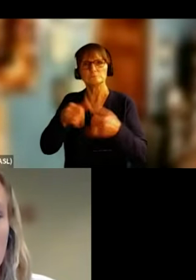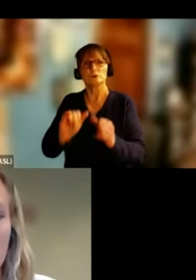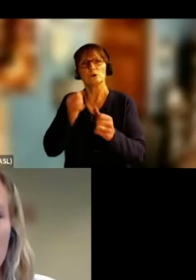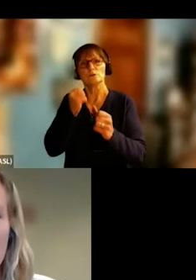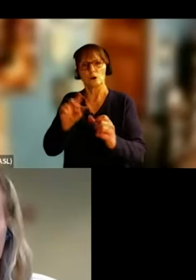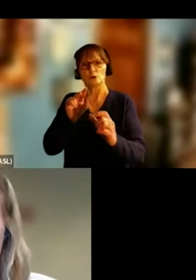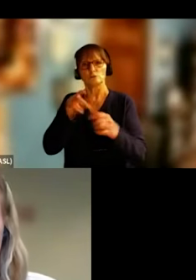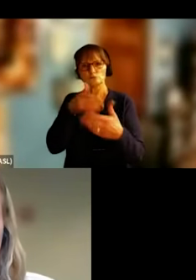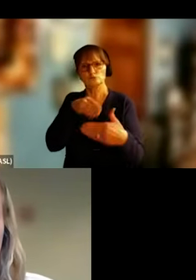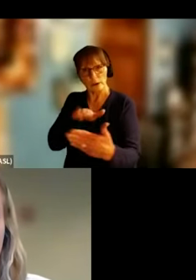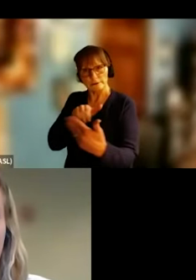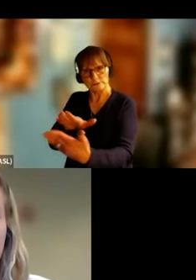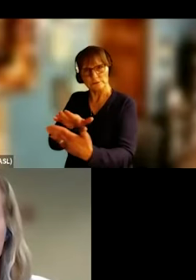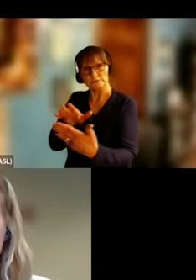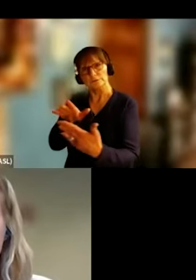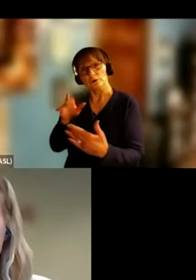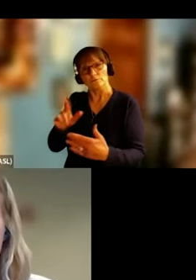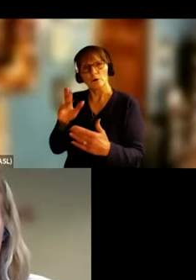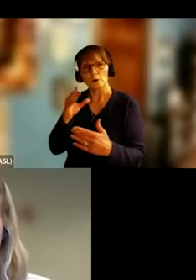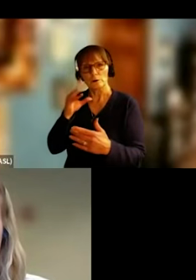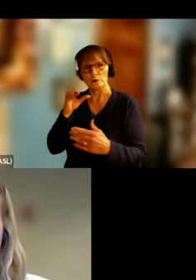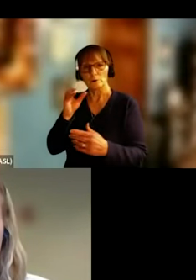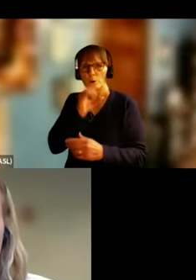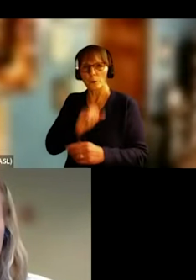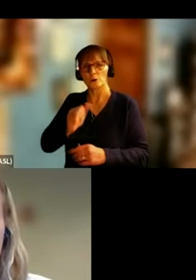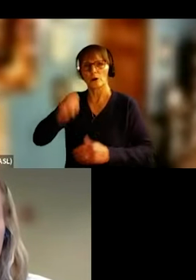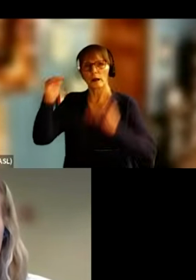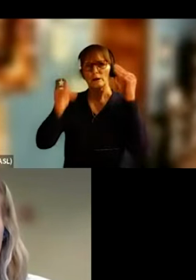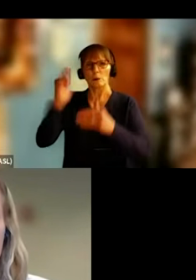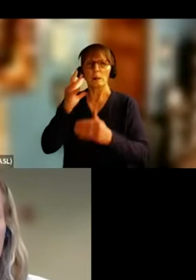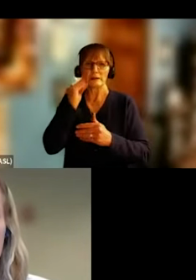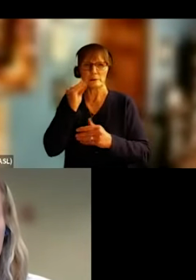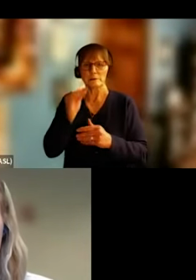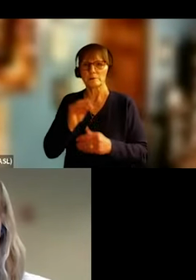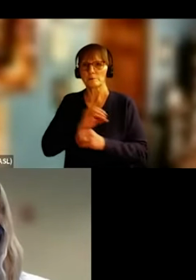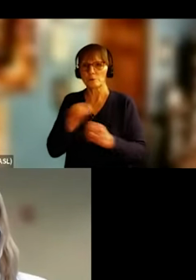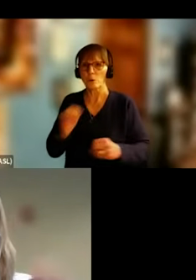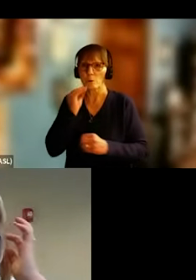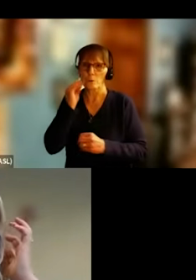for older adults. Thank you, Caitlin. One of the things when we're really thinking and framing out